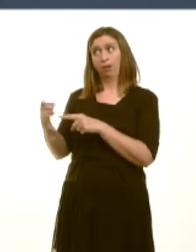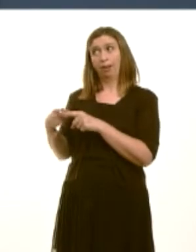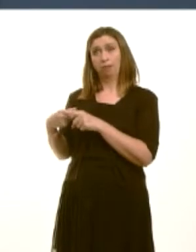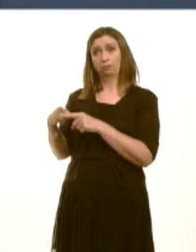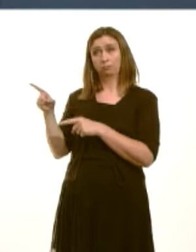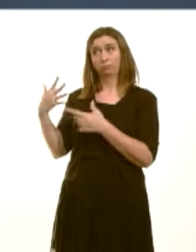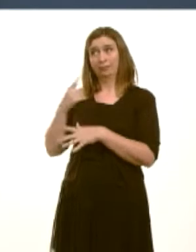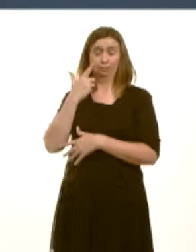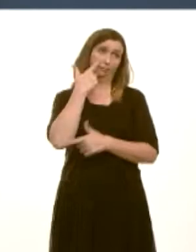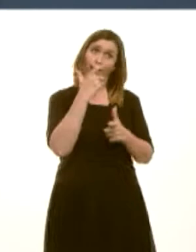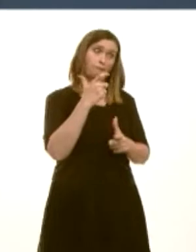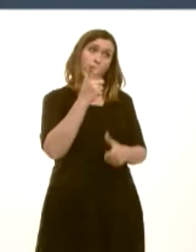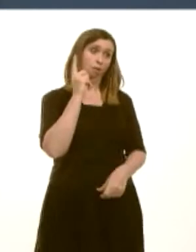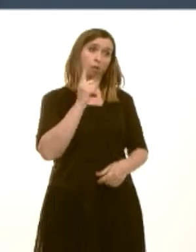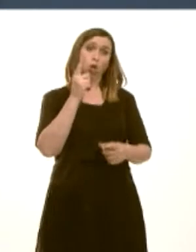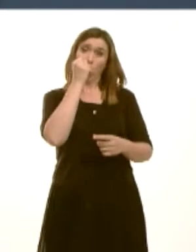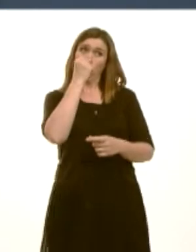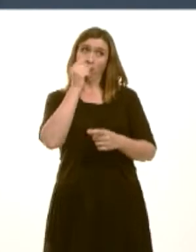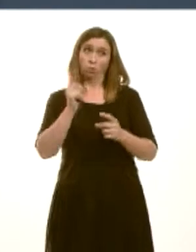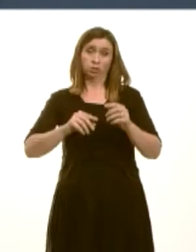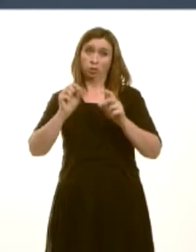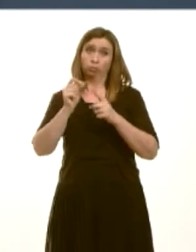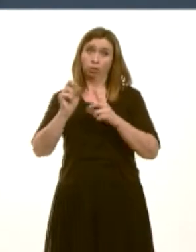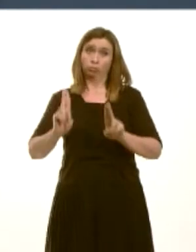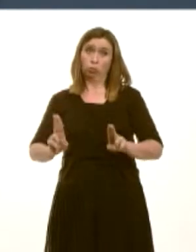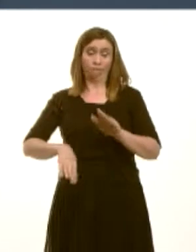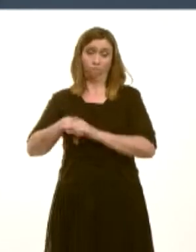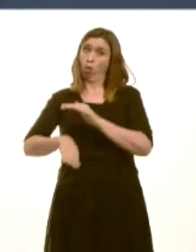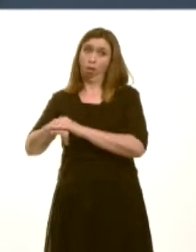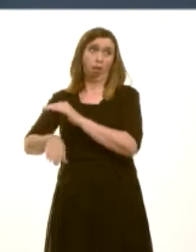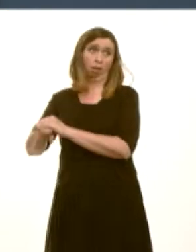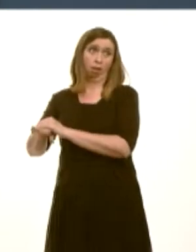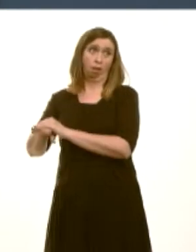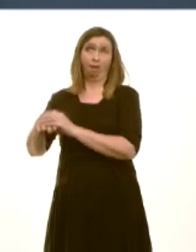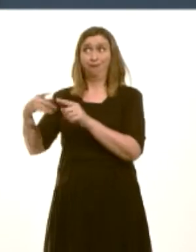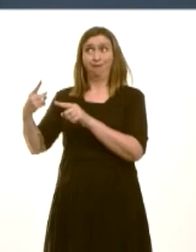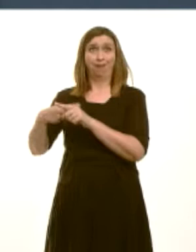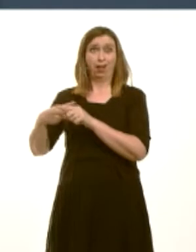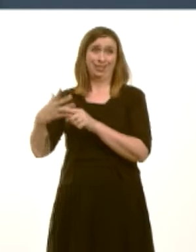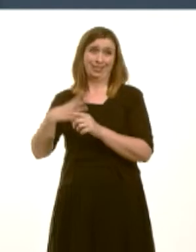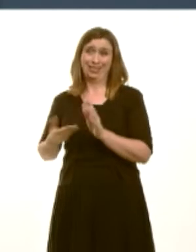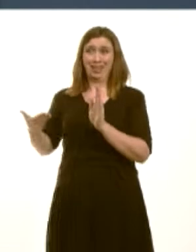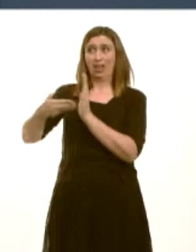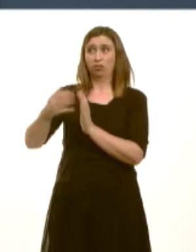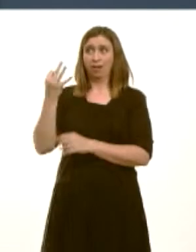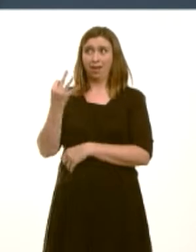crisis in primary school capacity. The LGA estimates that England will require an additional